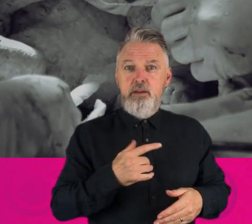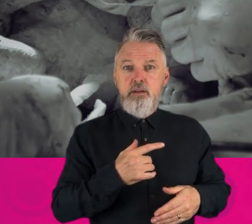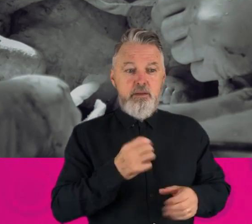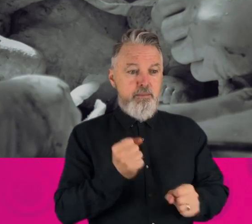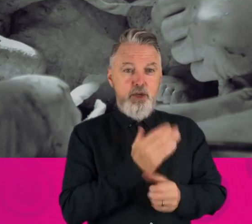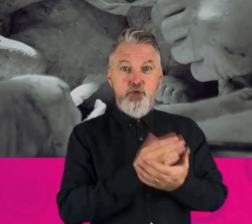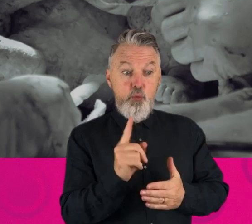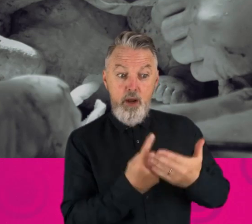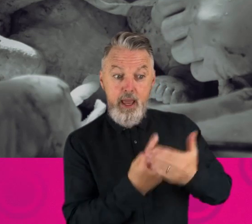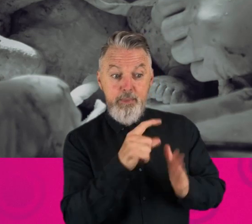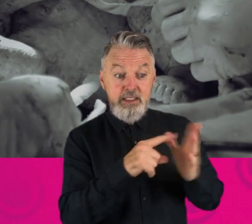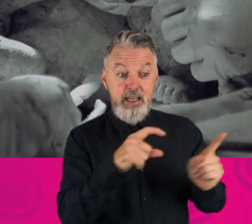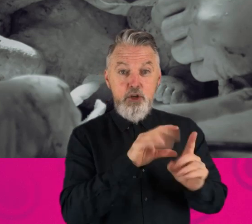does not have to happen to anyone else.